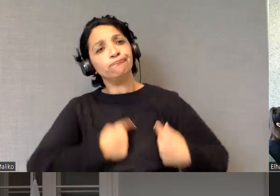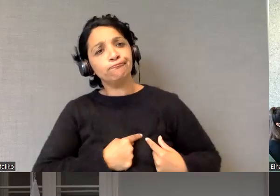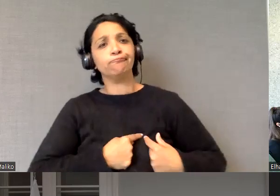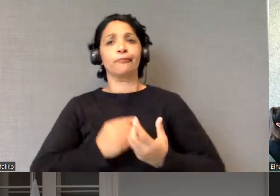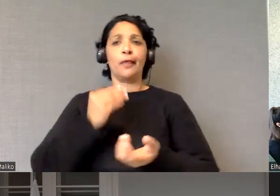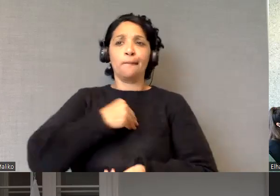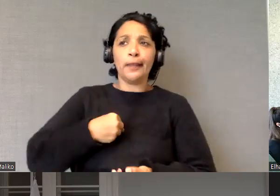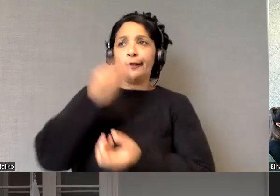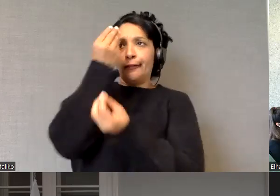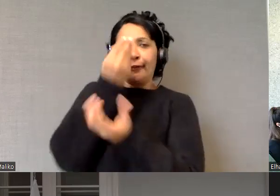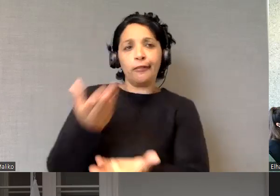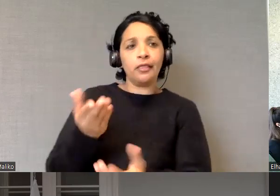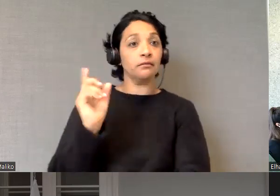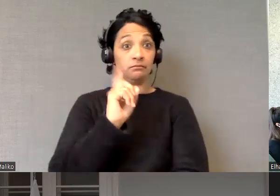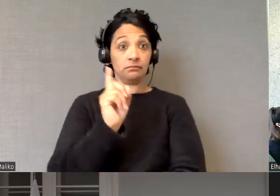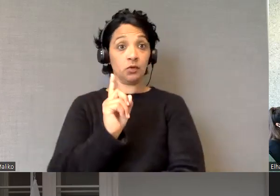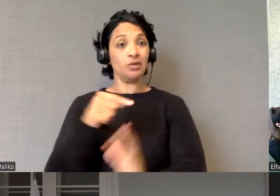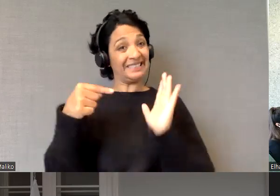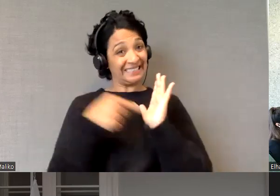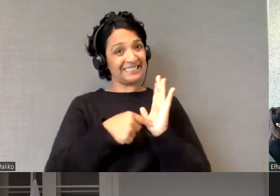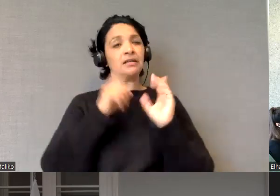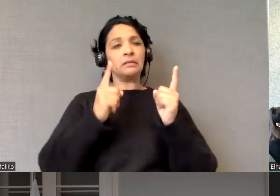because I'm speaking somewhat in terms that maybe people don't understand, a charity model